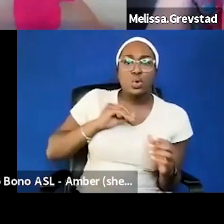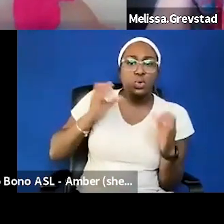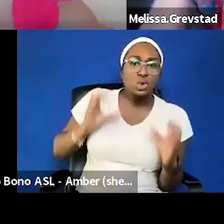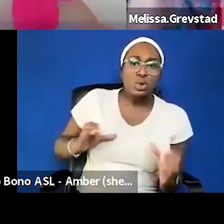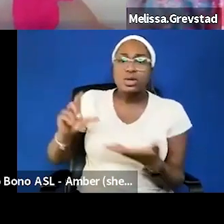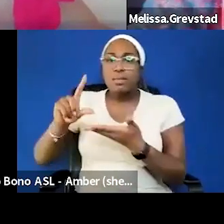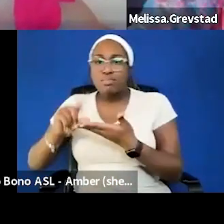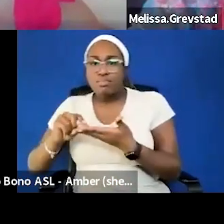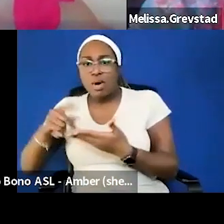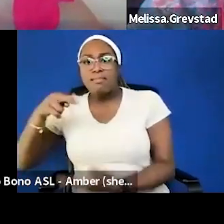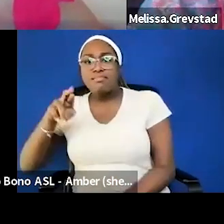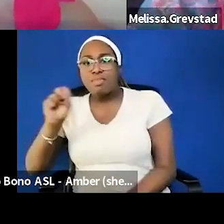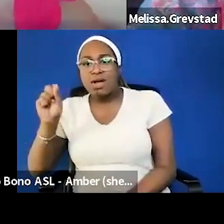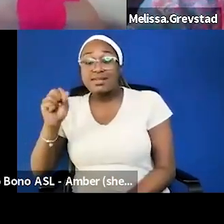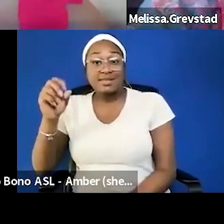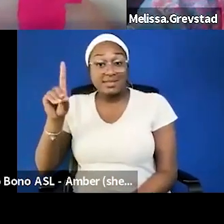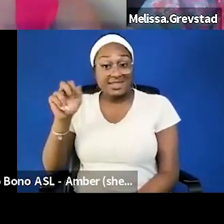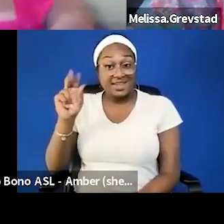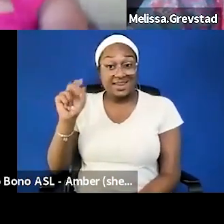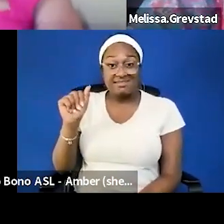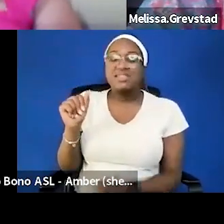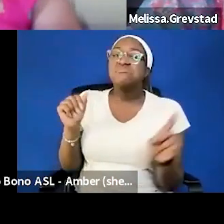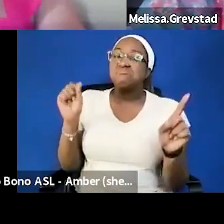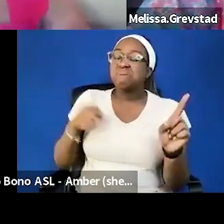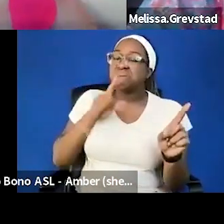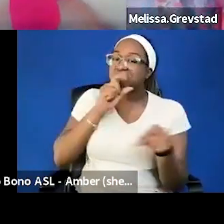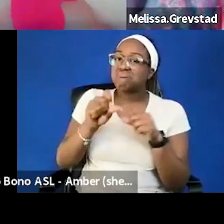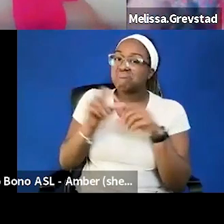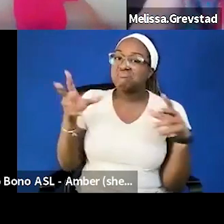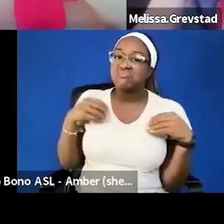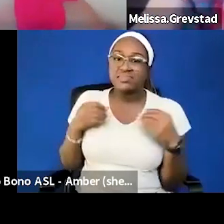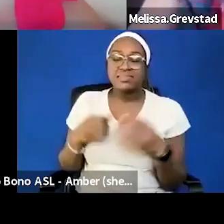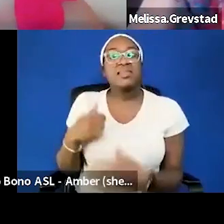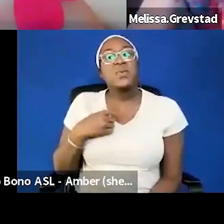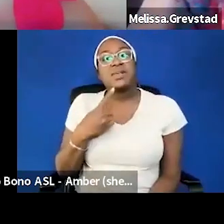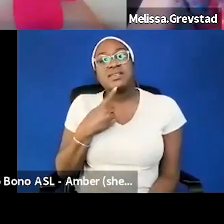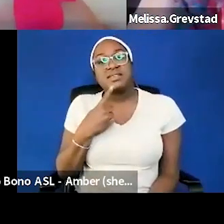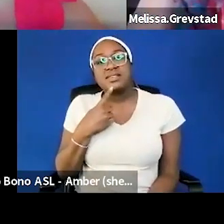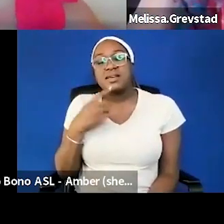Dana, will you start us off there? Yeah, I can definitely take that. So I would say media and journalists